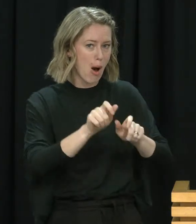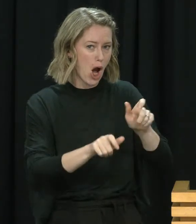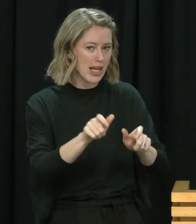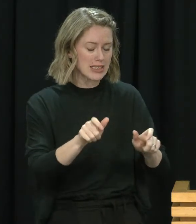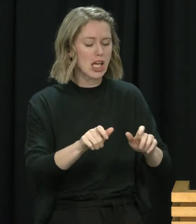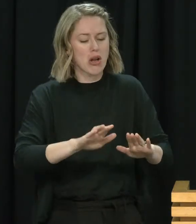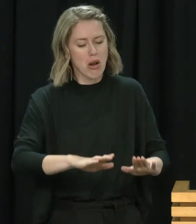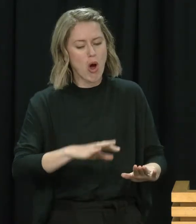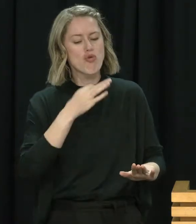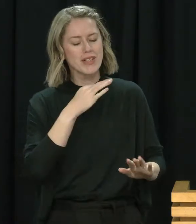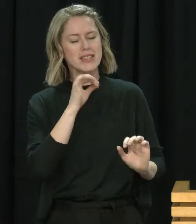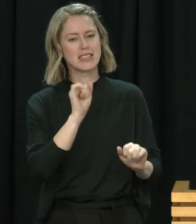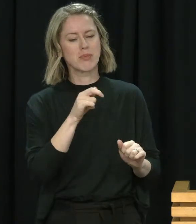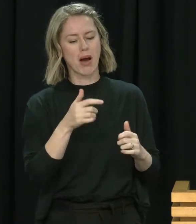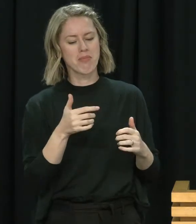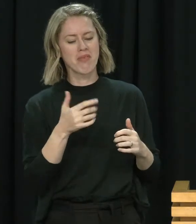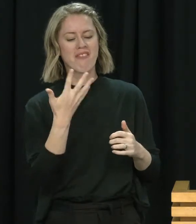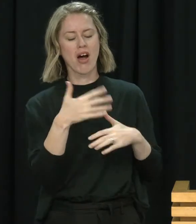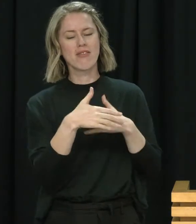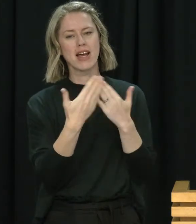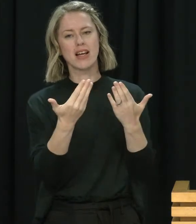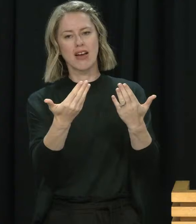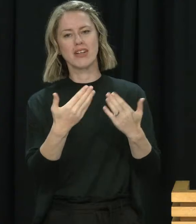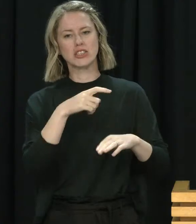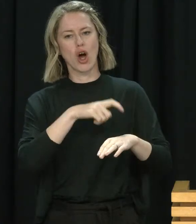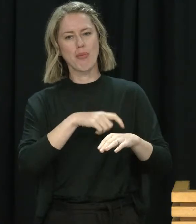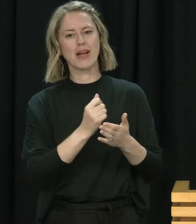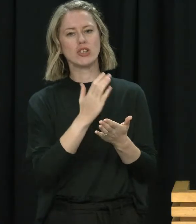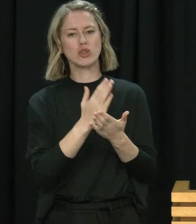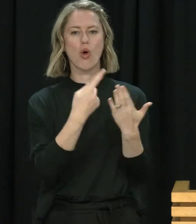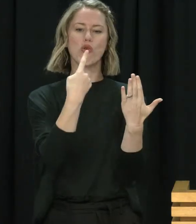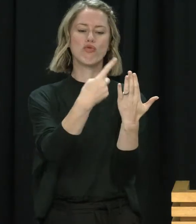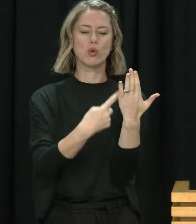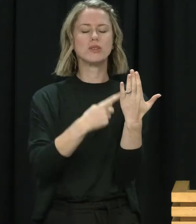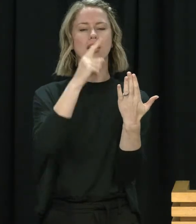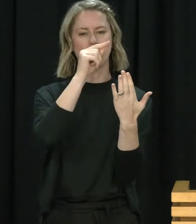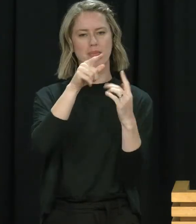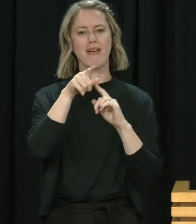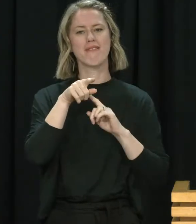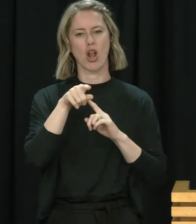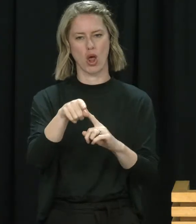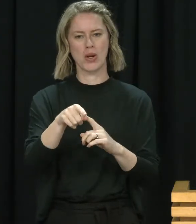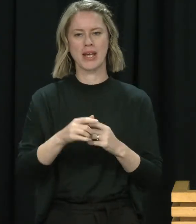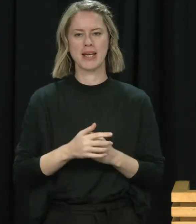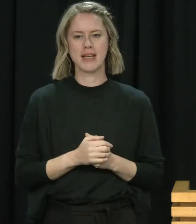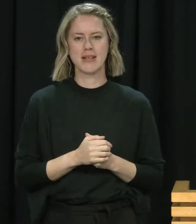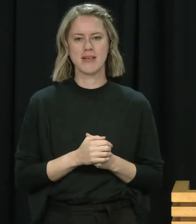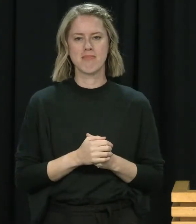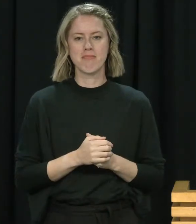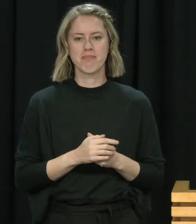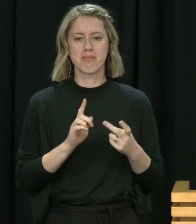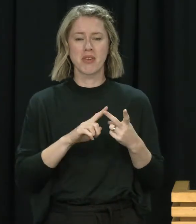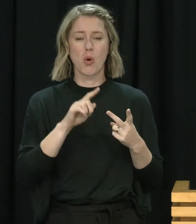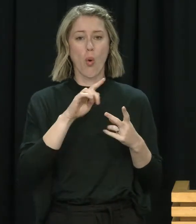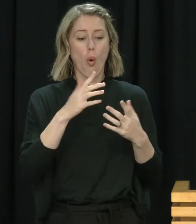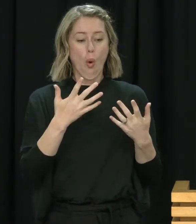their test results are in yet. Some are. So they're still low